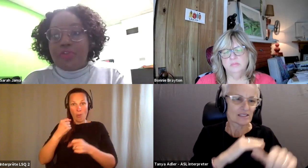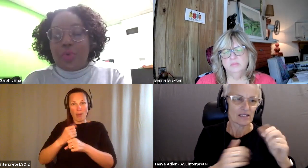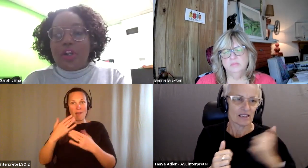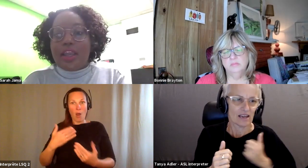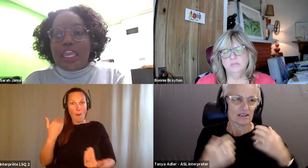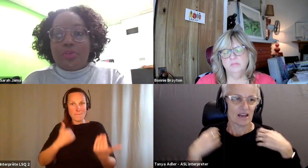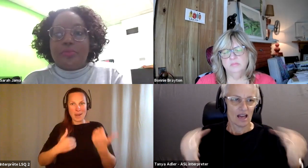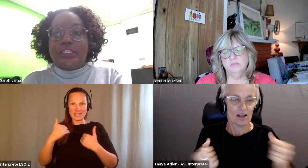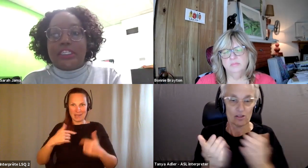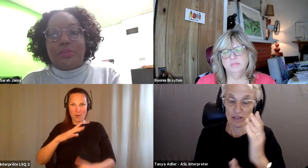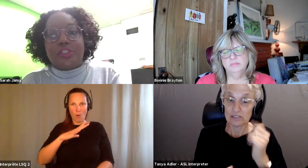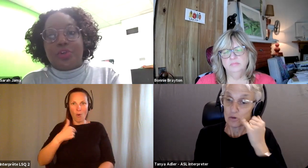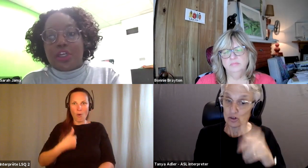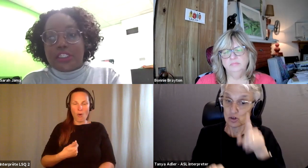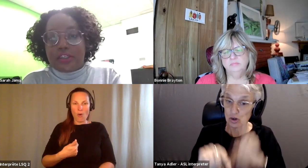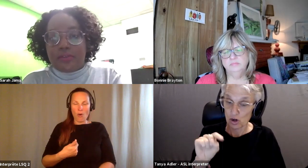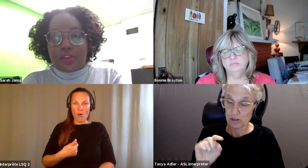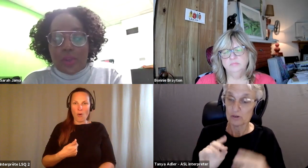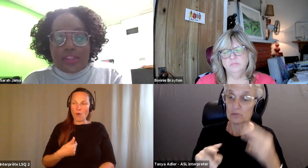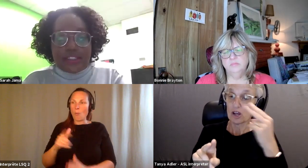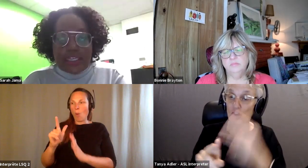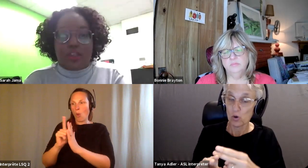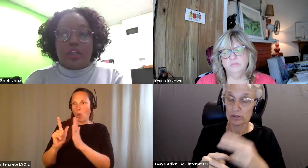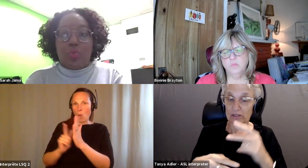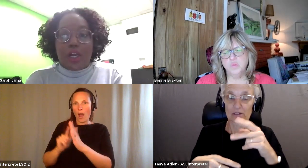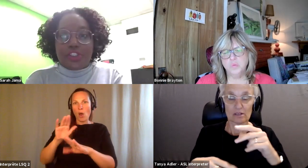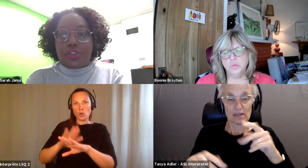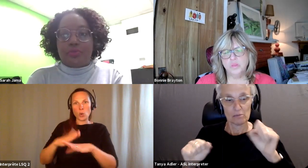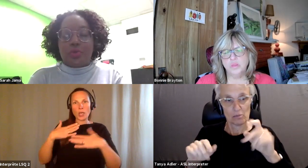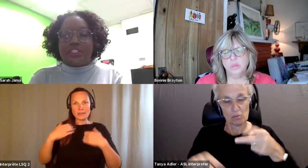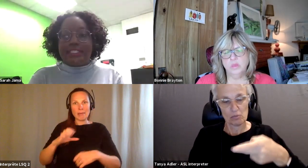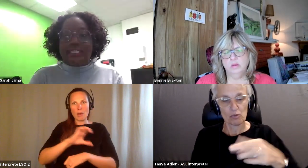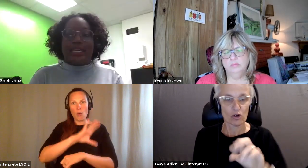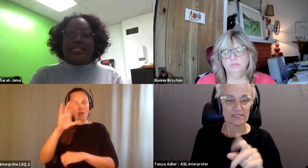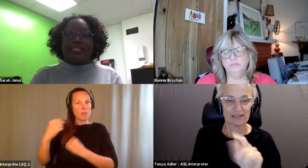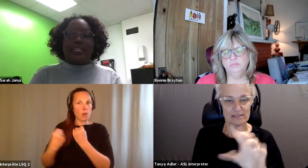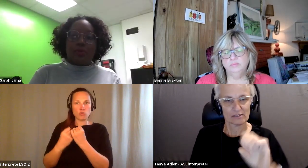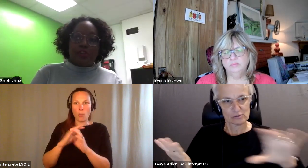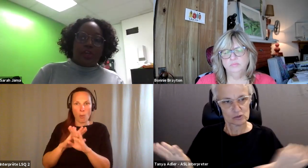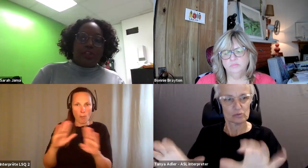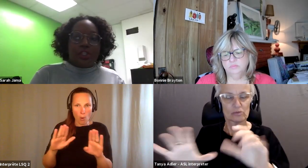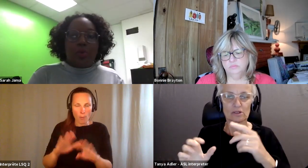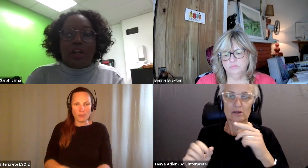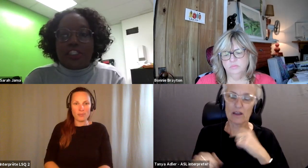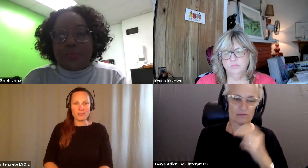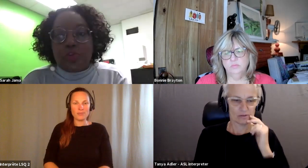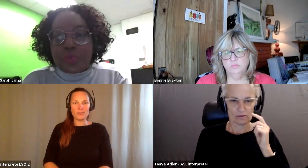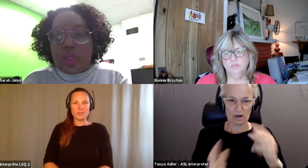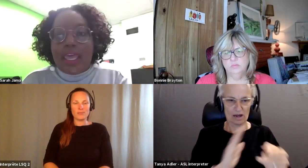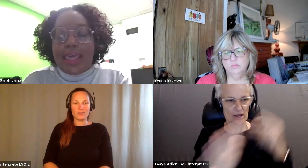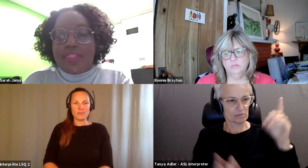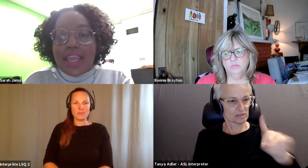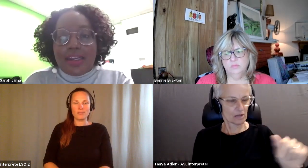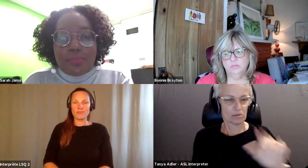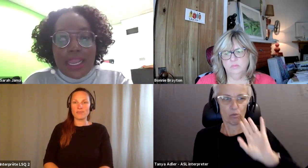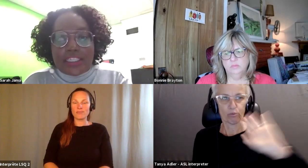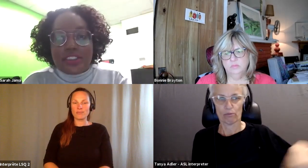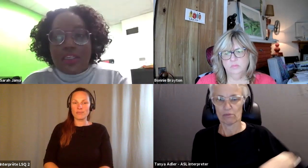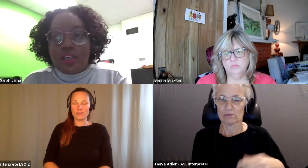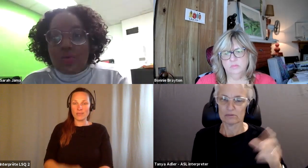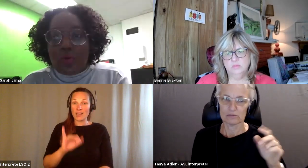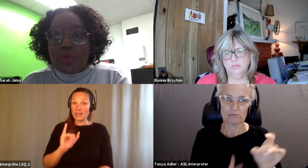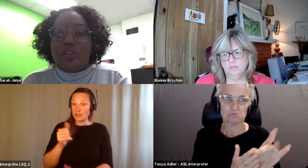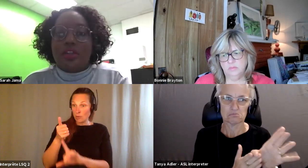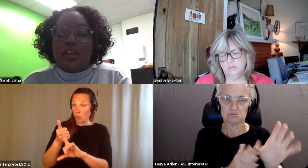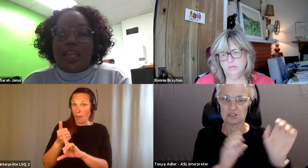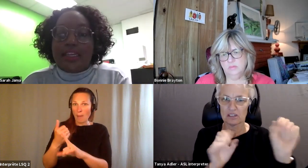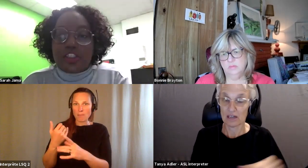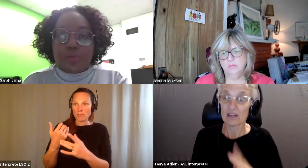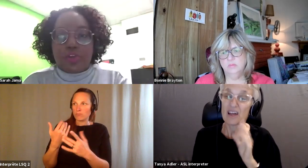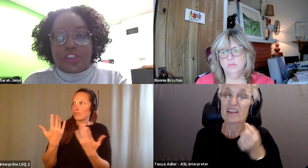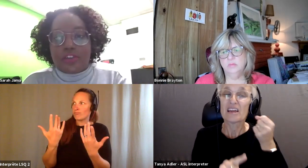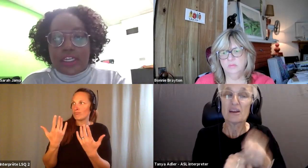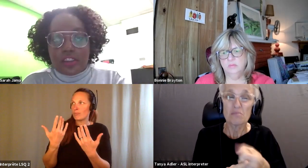Sarah Jama: If you are not able to be deemed as productive in the way the State wants you to if you are seen as disabled, the new are disposable and that impacts women at a disproportionate rate.